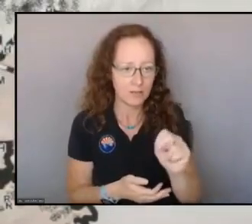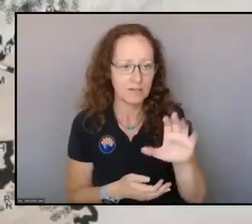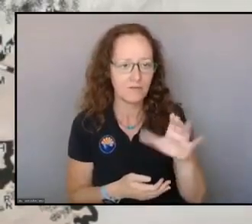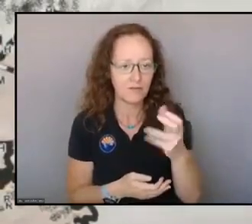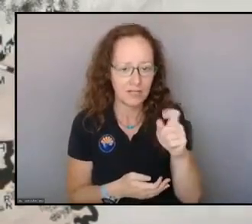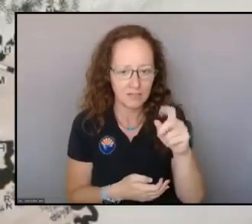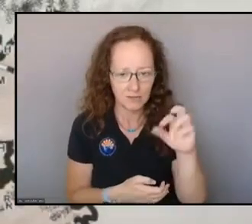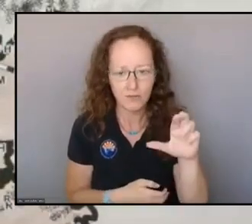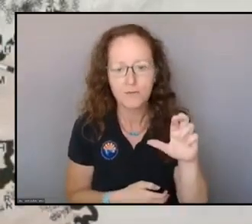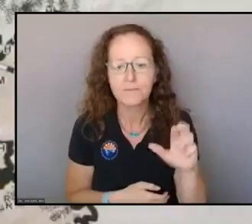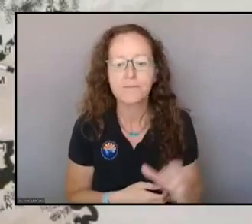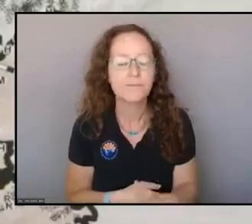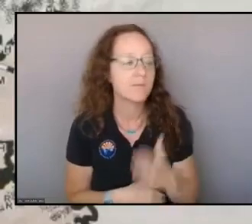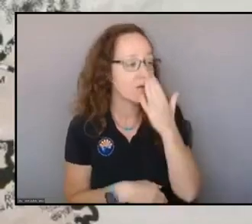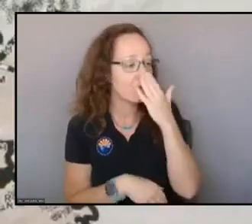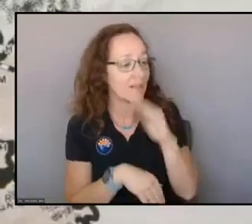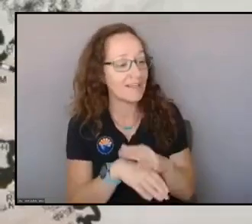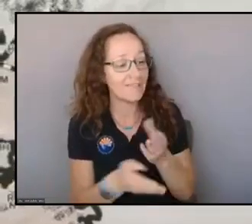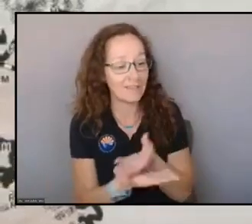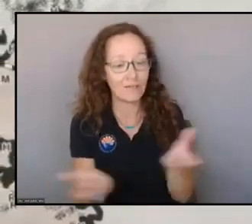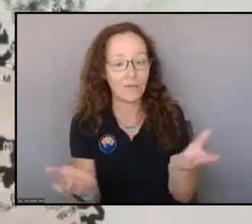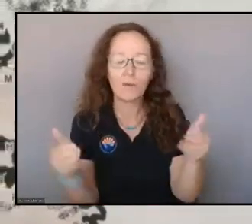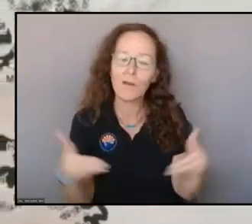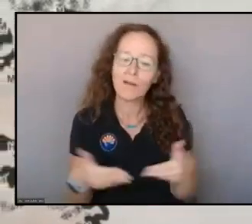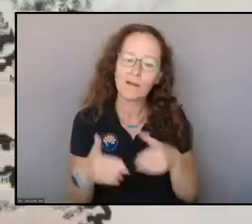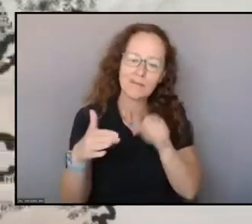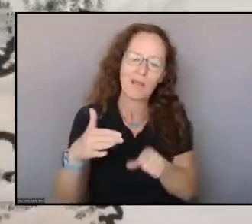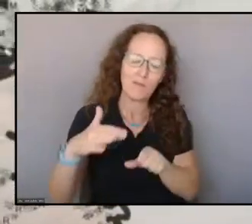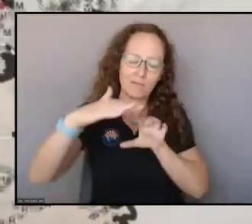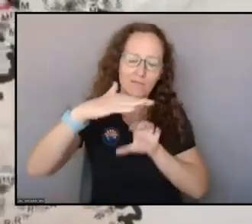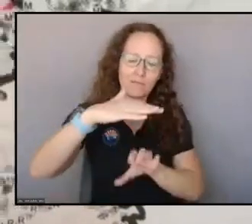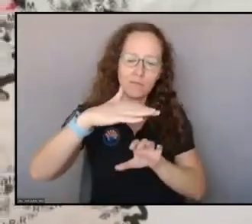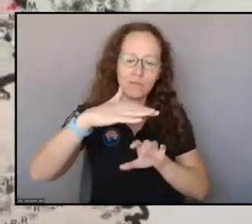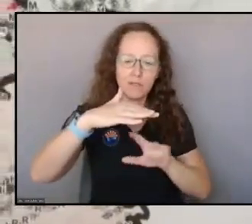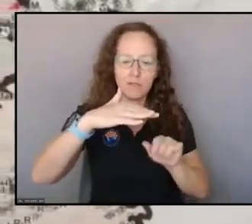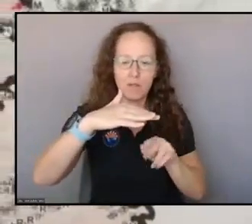MANAGEMENT TEAM 5, JOHN CHESTER. WELCOME TO THE SOUTH ZONE BRIEFING HERE.